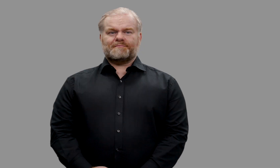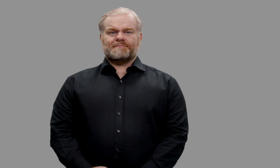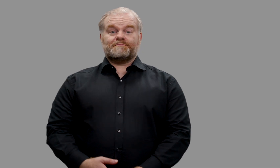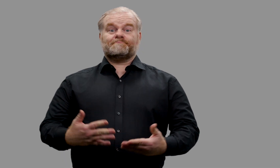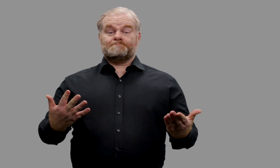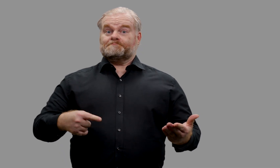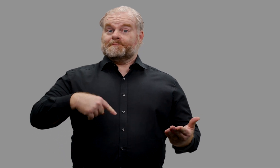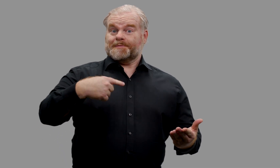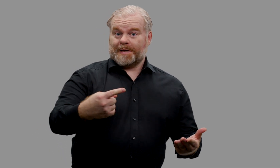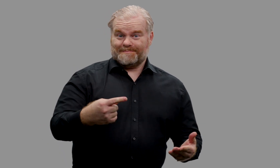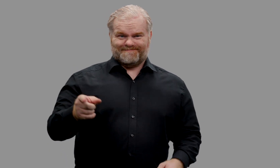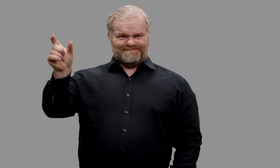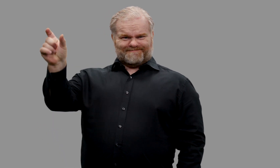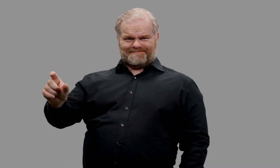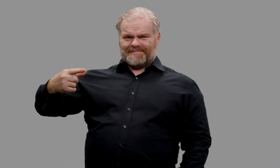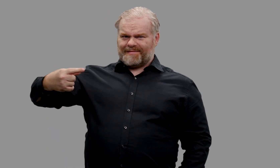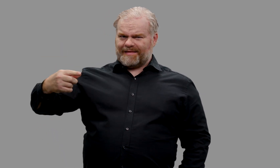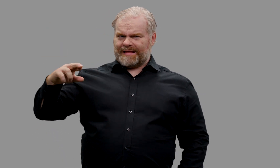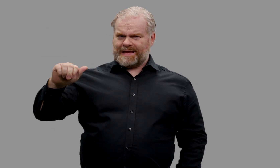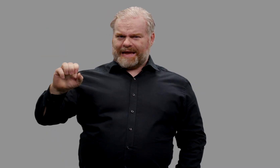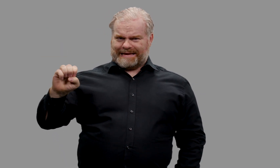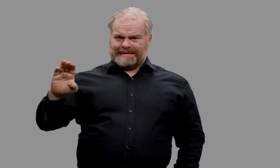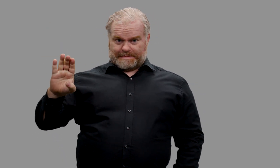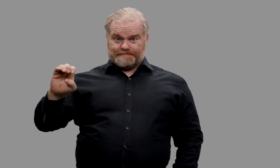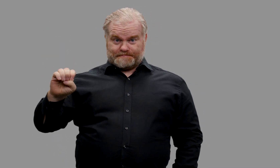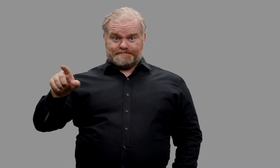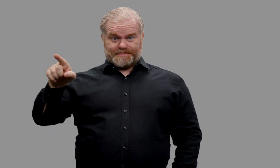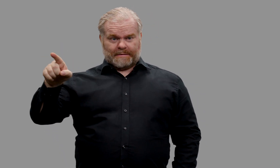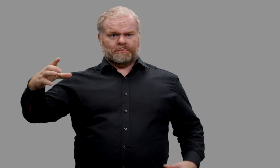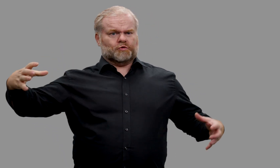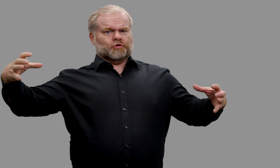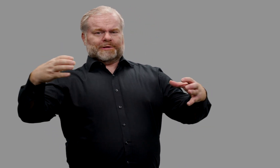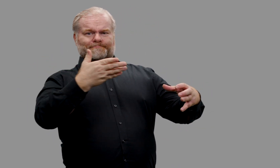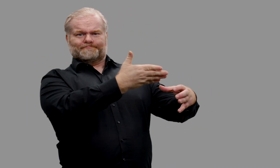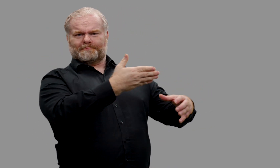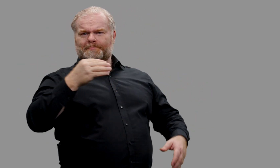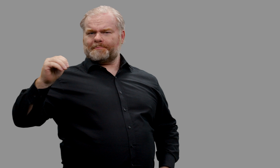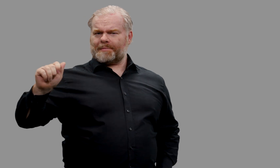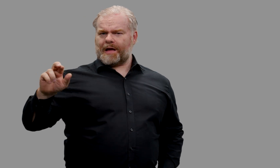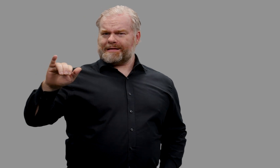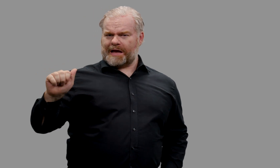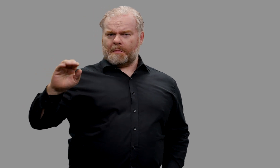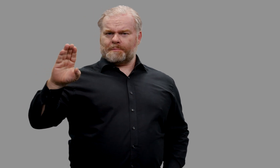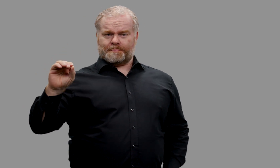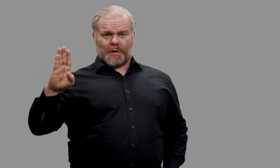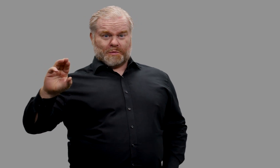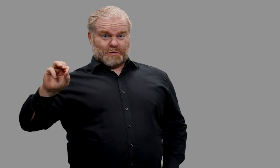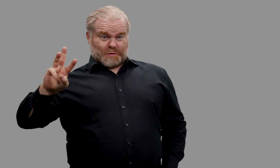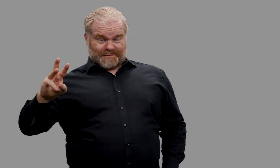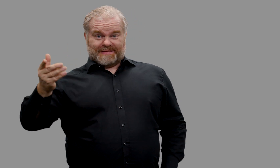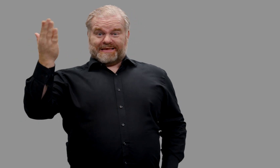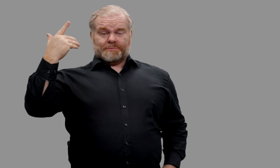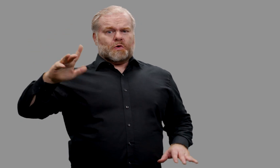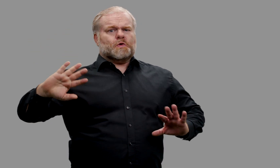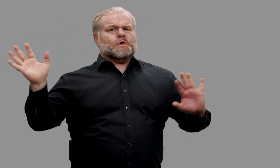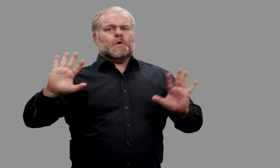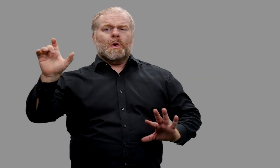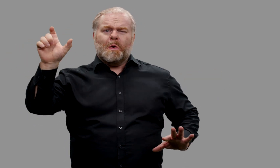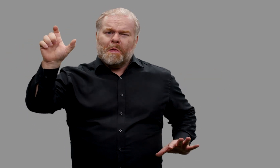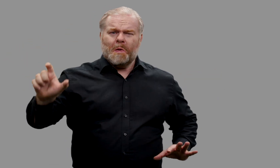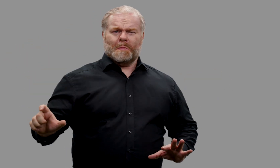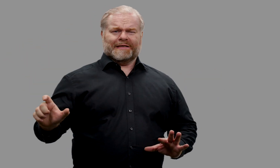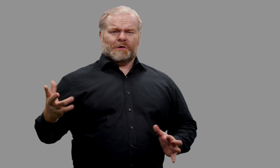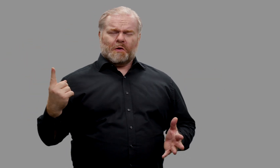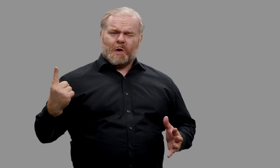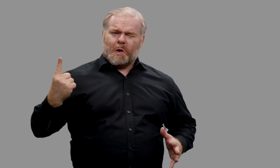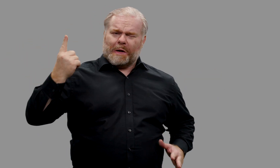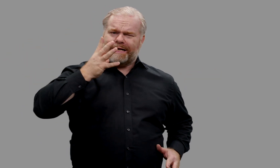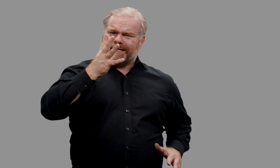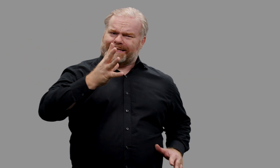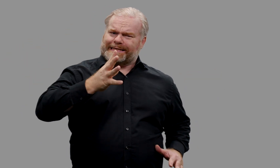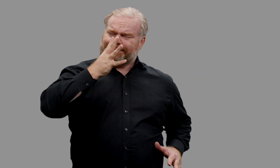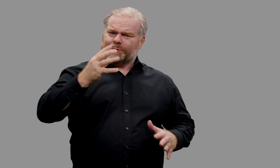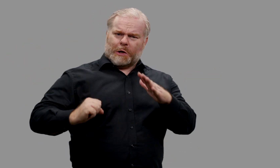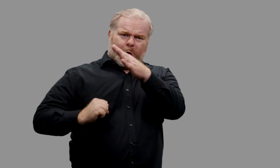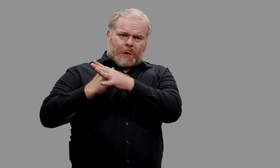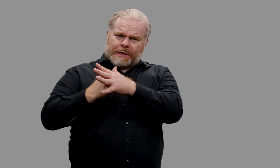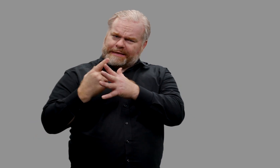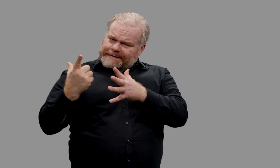At great personal risk and together with Maria Bobrow